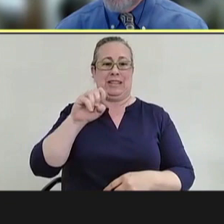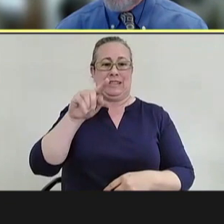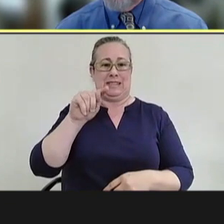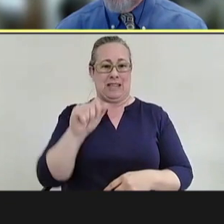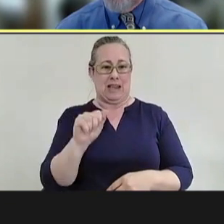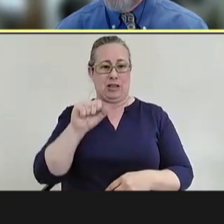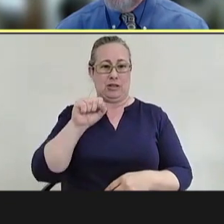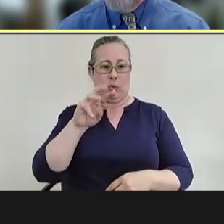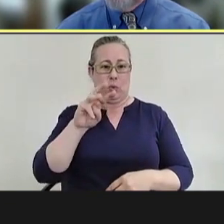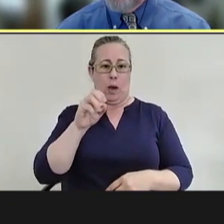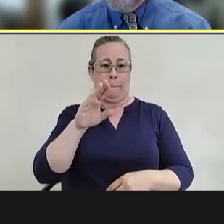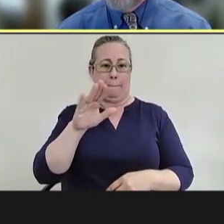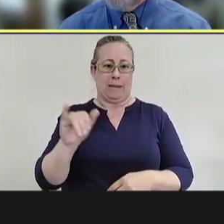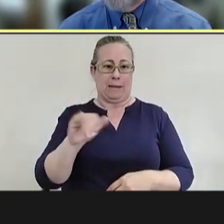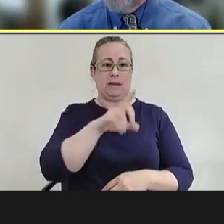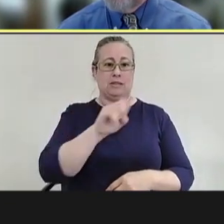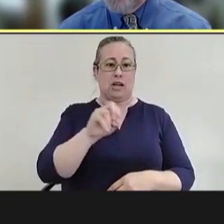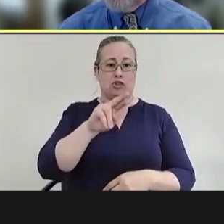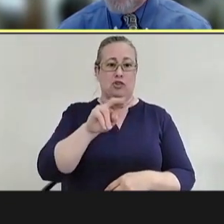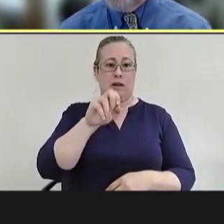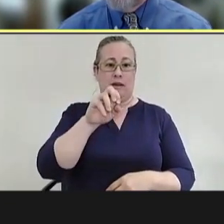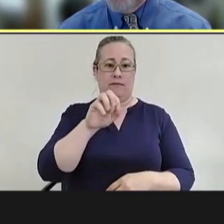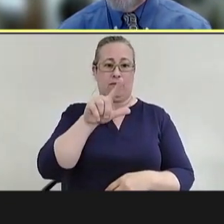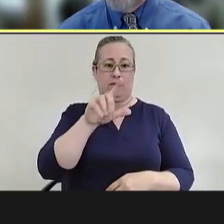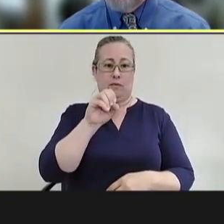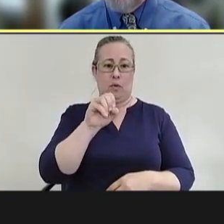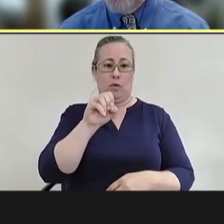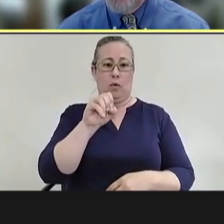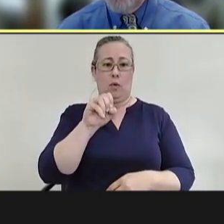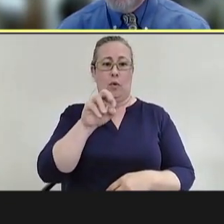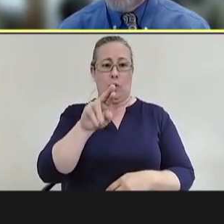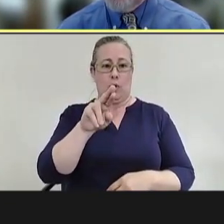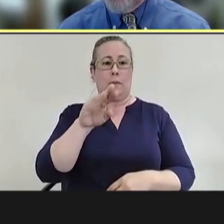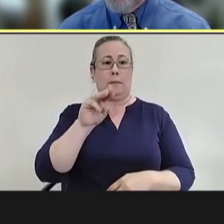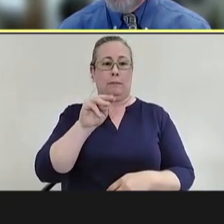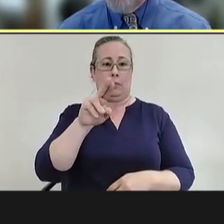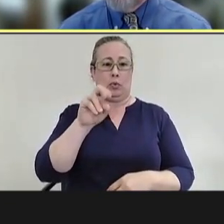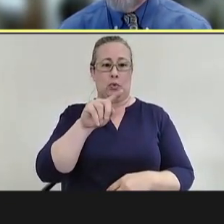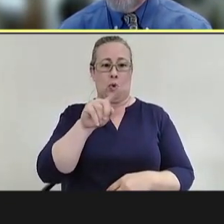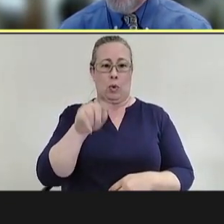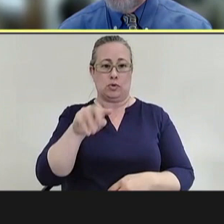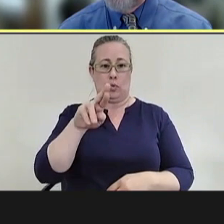Doctor Flor Munoz-Rivas from Baylor College of Medicine, Doctor Courtney Olsen Chen from the